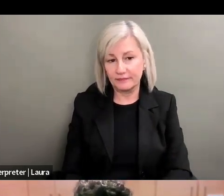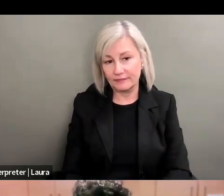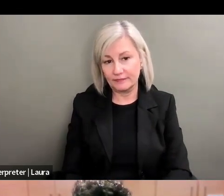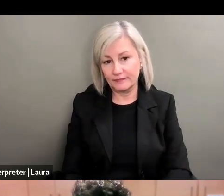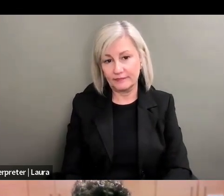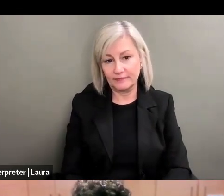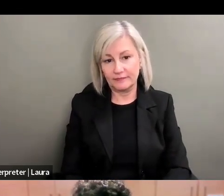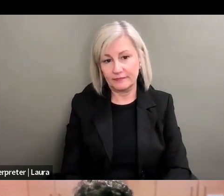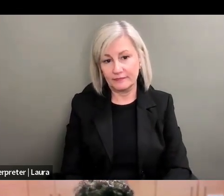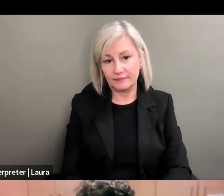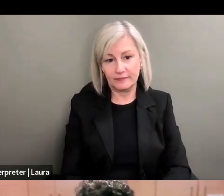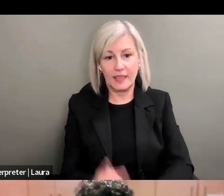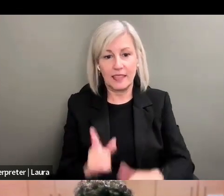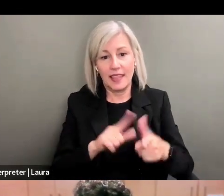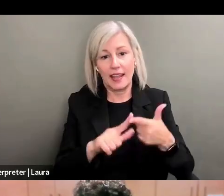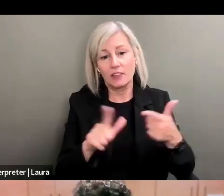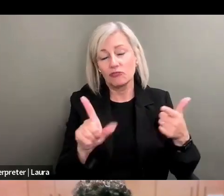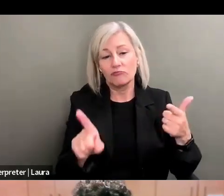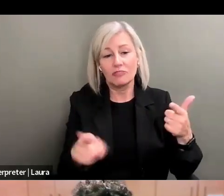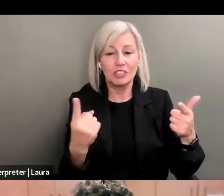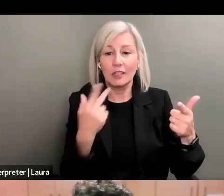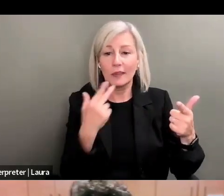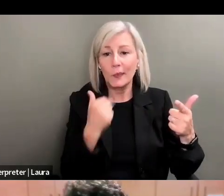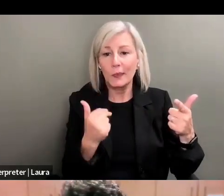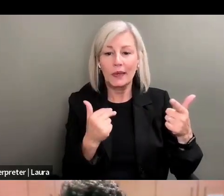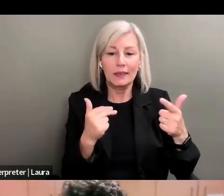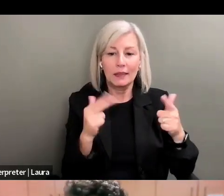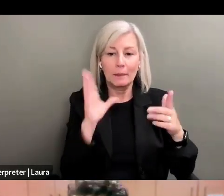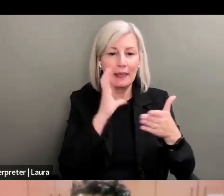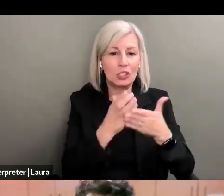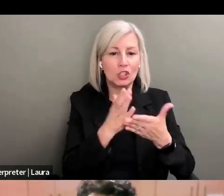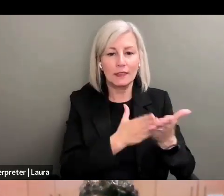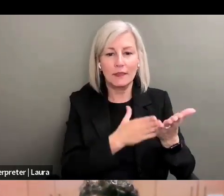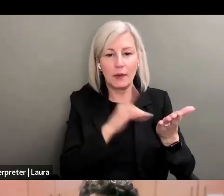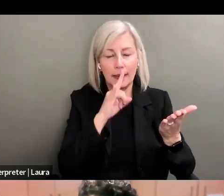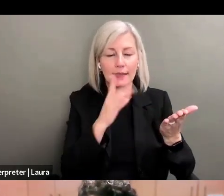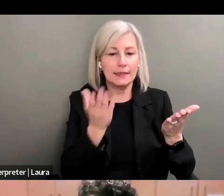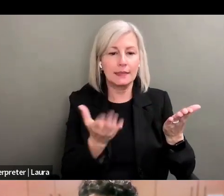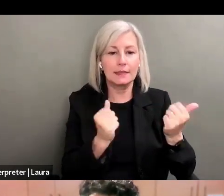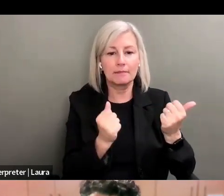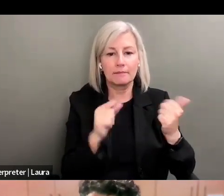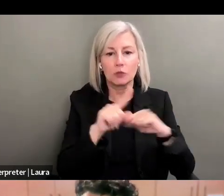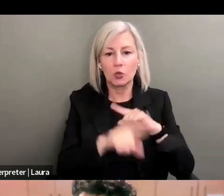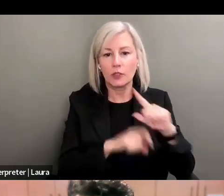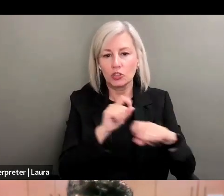And then I have just a cute picture of our some of our kids here. Questions?